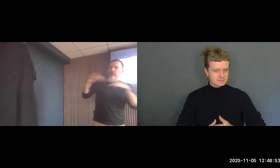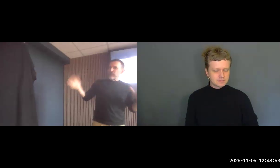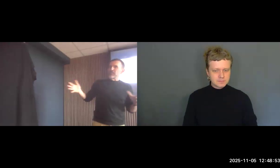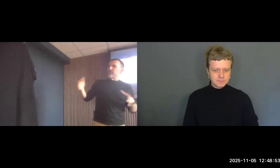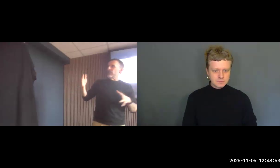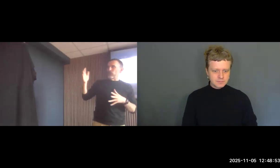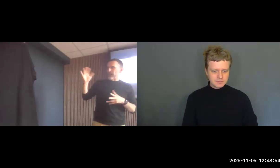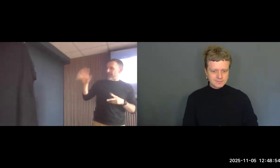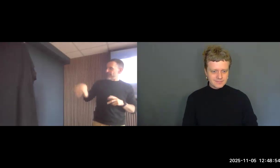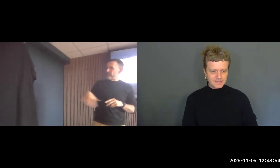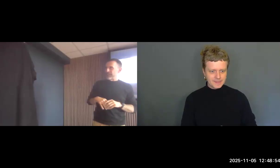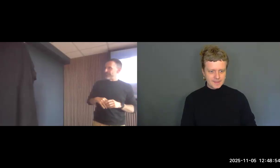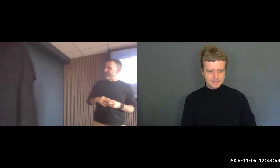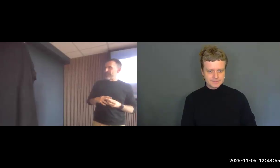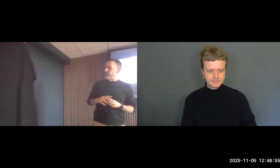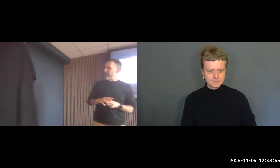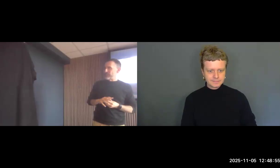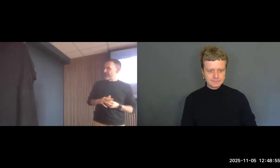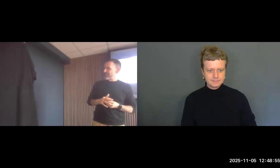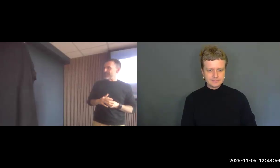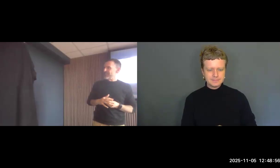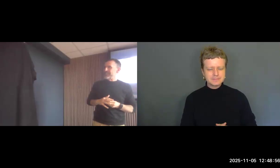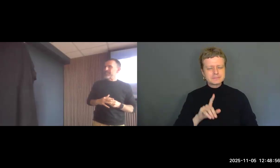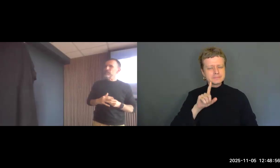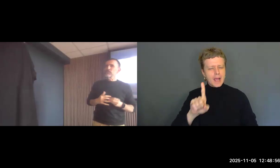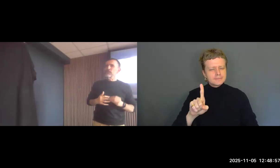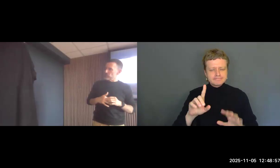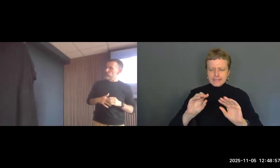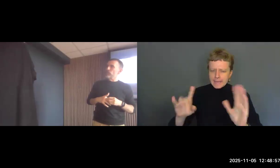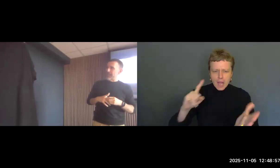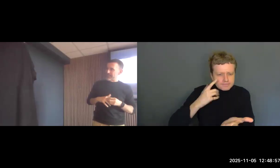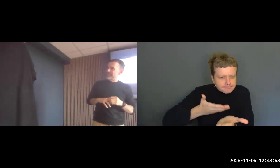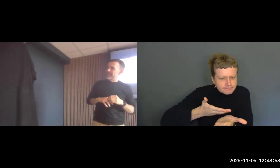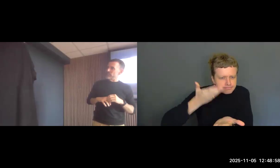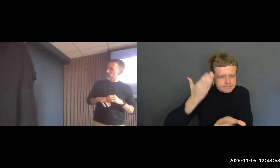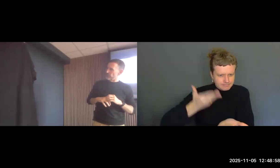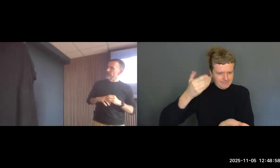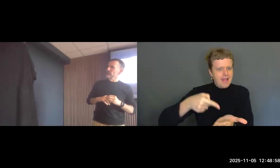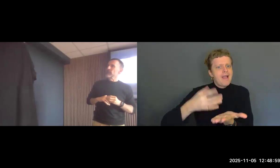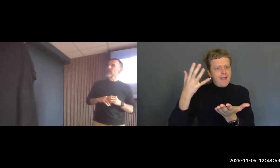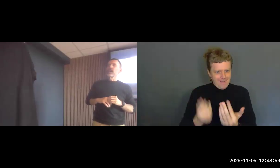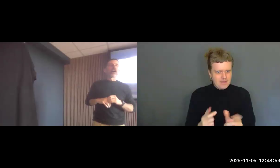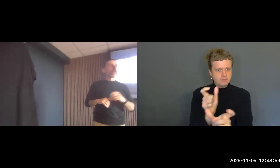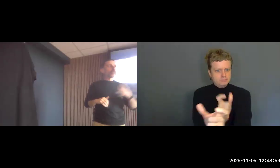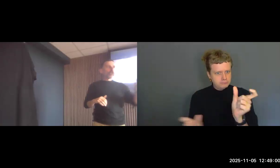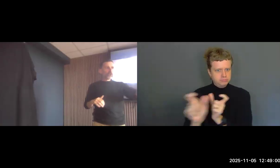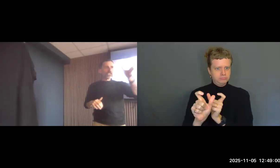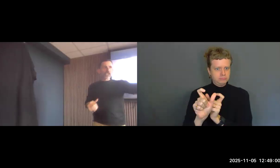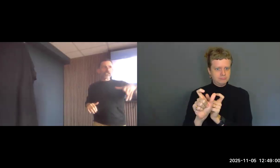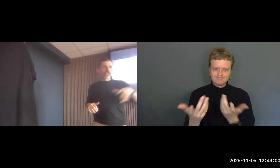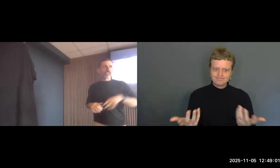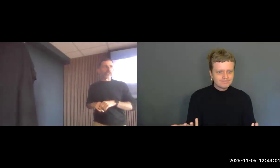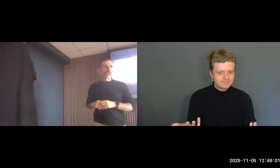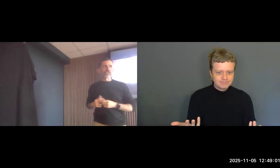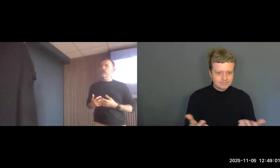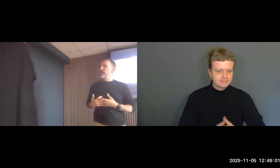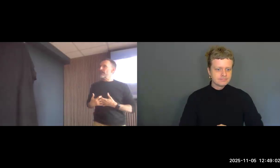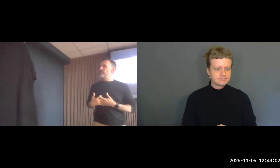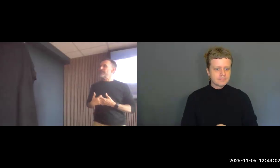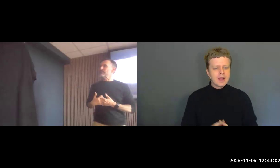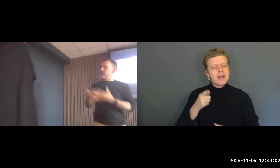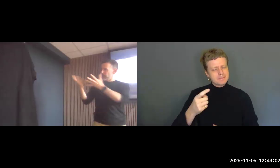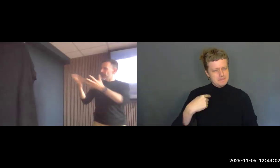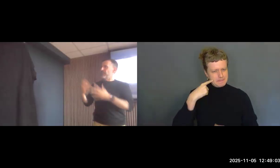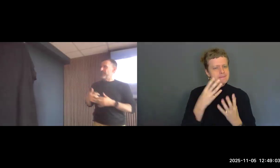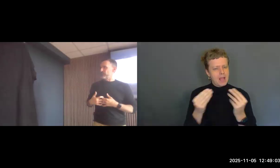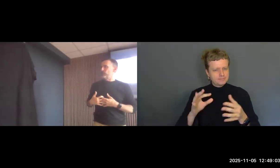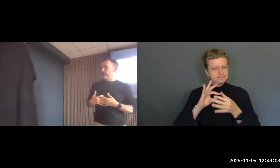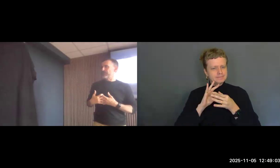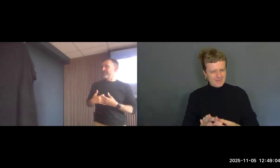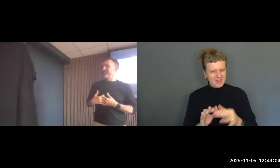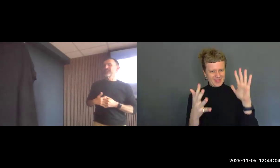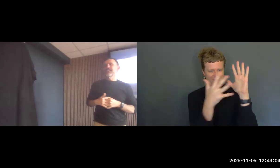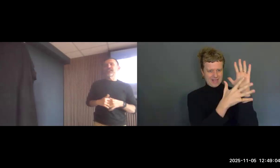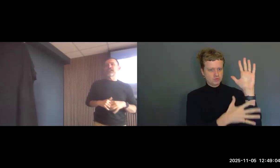evidence for the kind of regular sound changes. It seems to be much more lexically driven. We do see changes like the ones on compounds, which I think are to do with